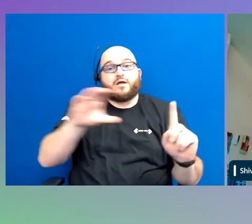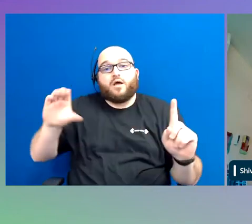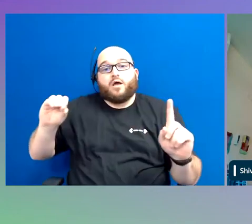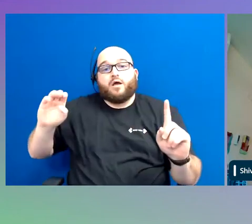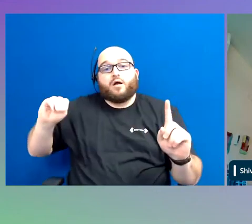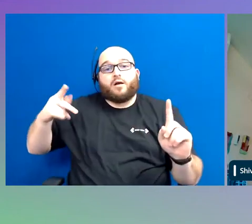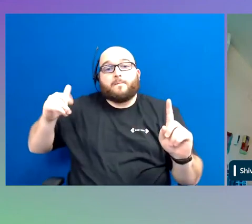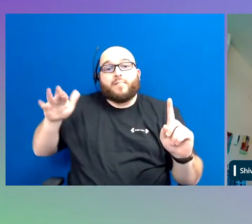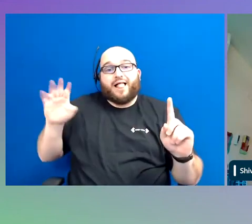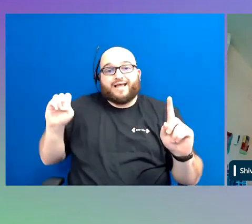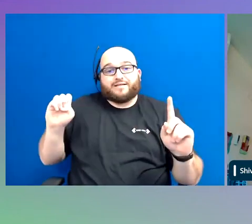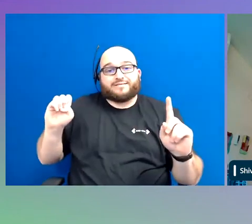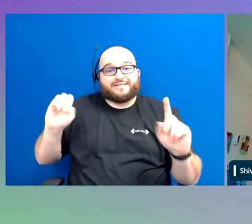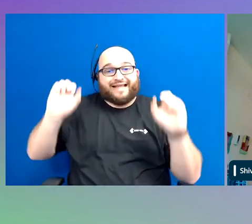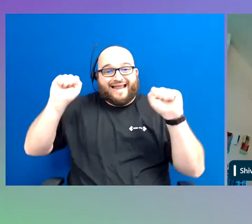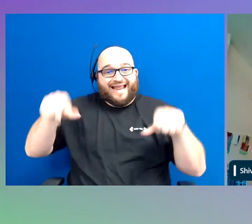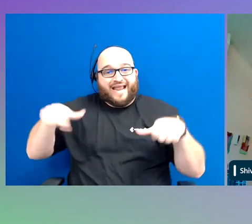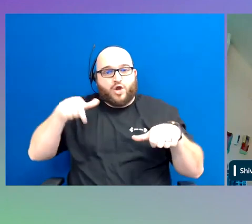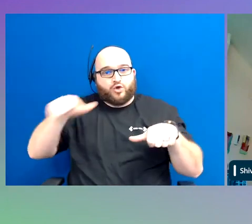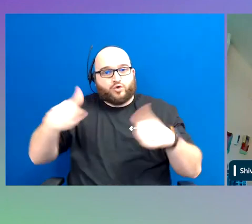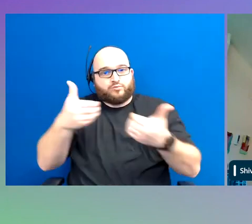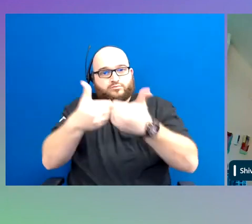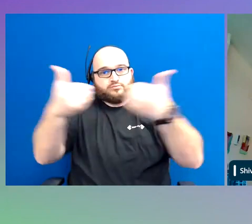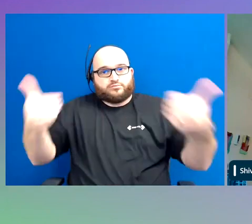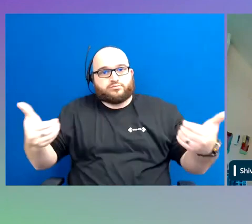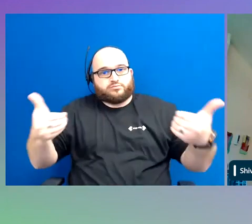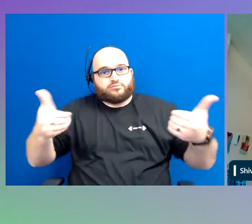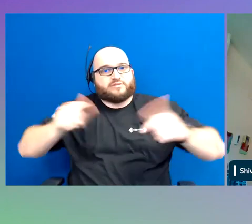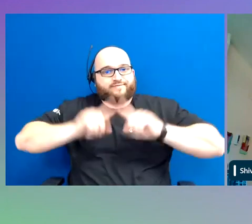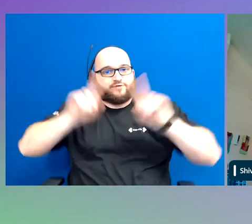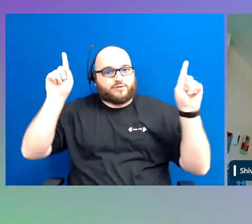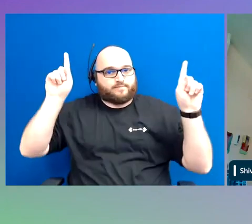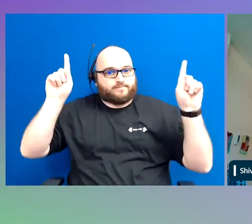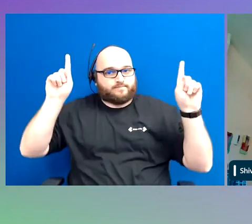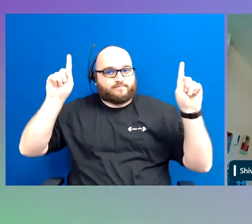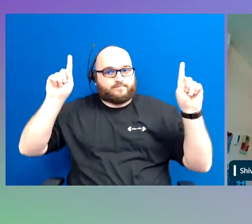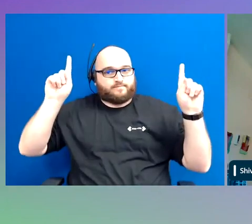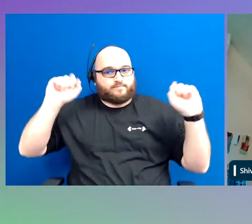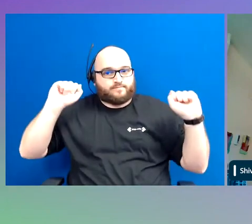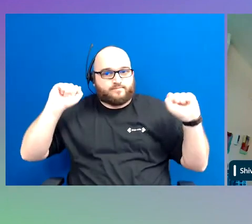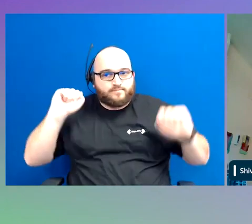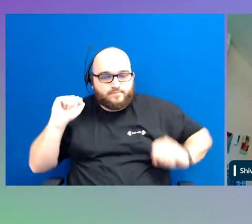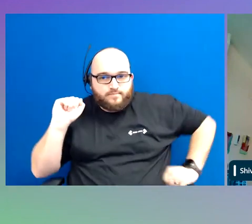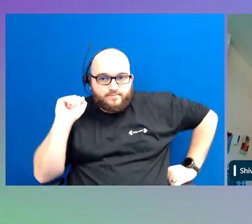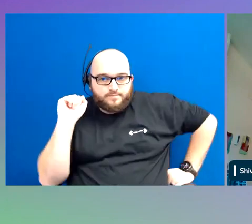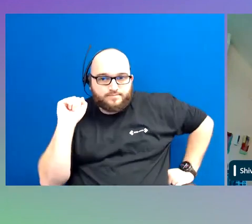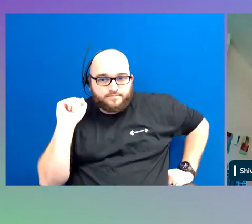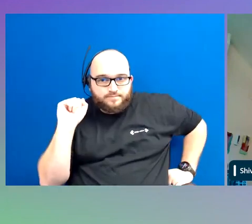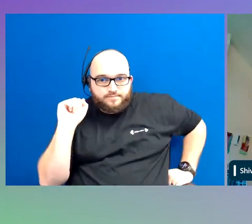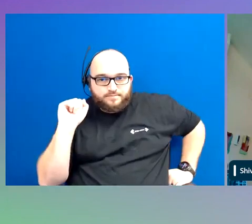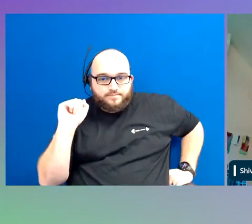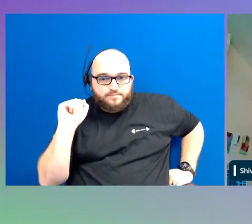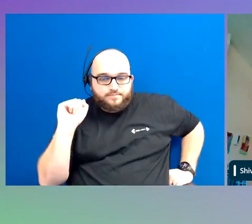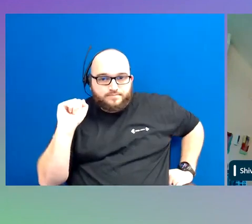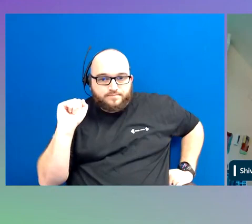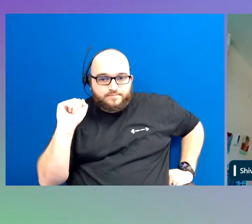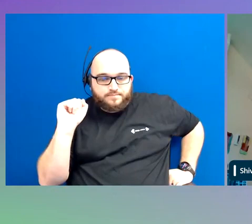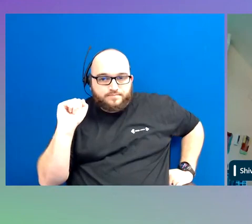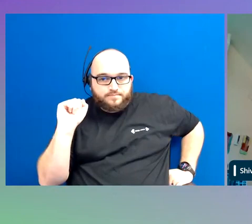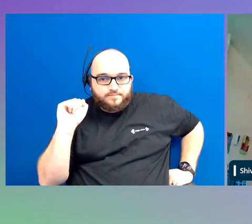the two?